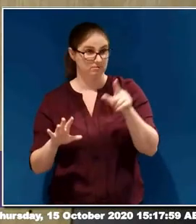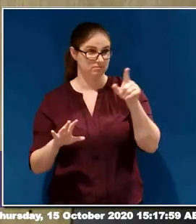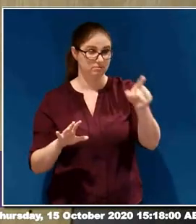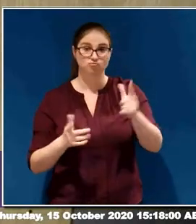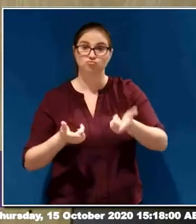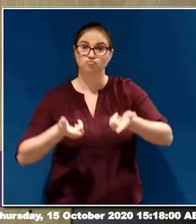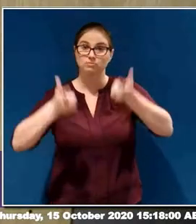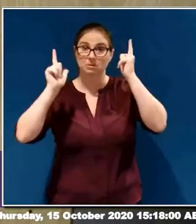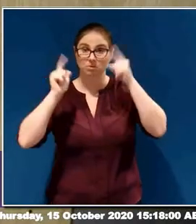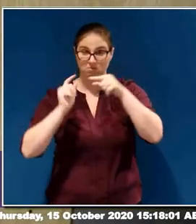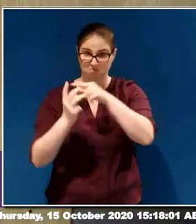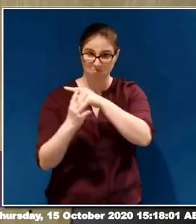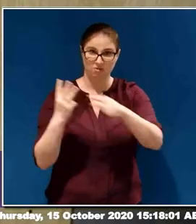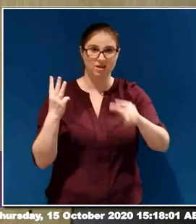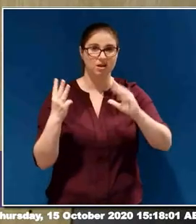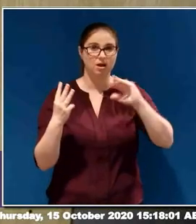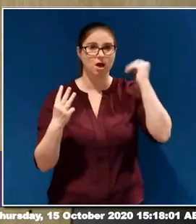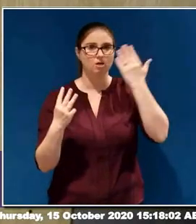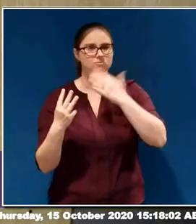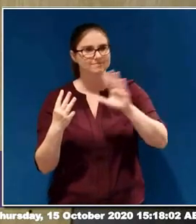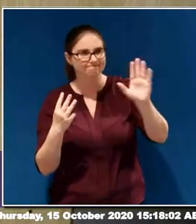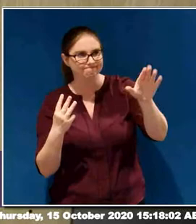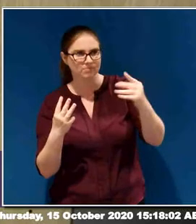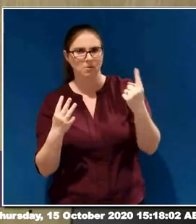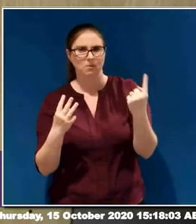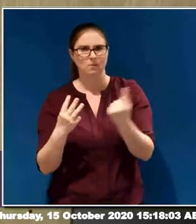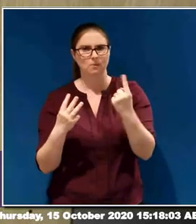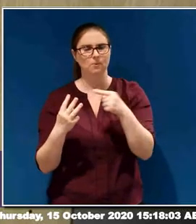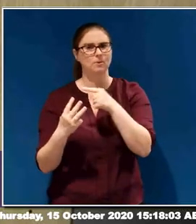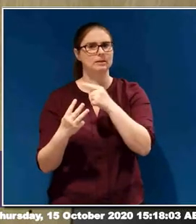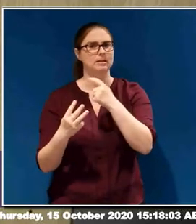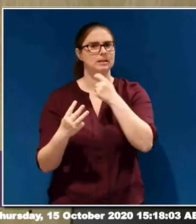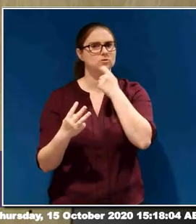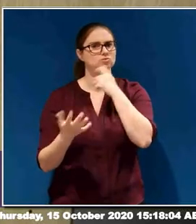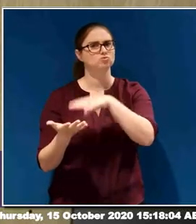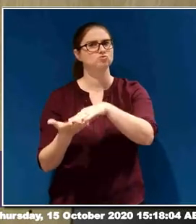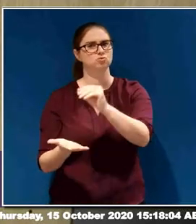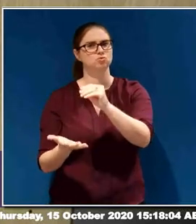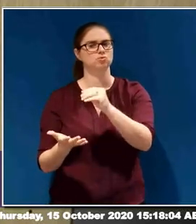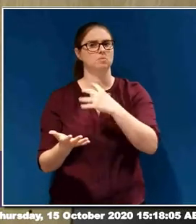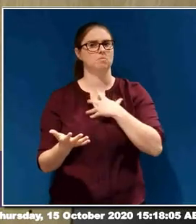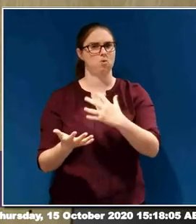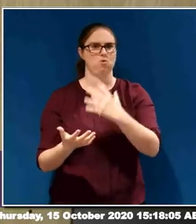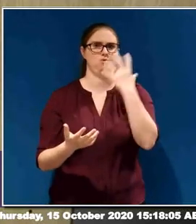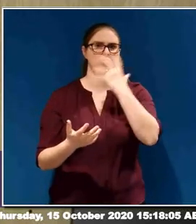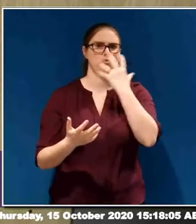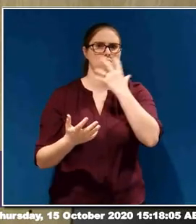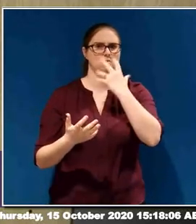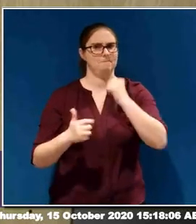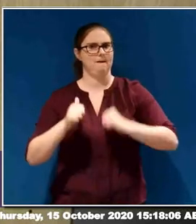“red tip” pointy end of the behaviour triangle, and we interviewed 50 of them.